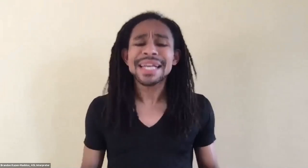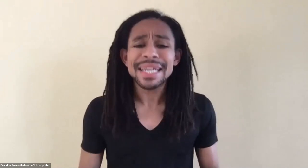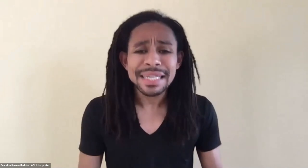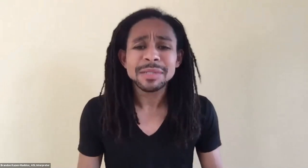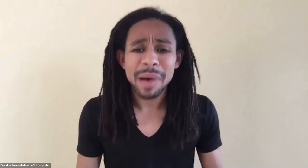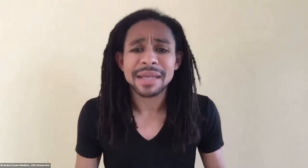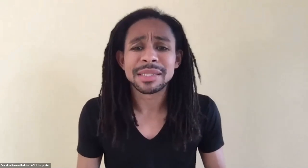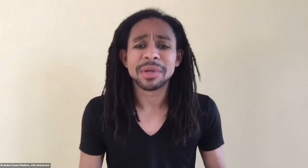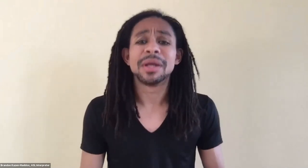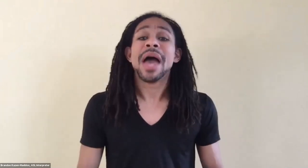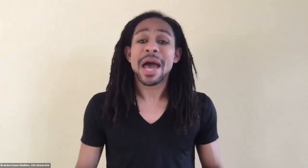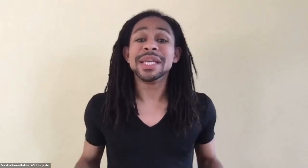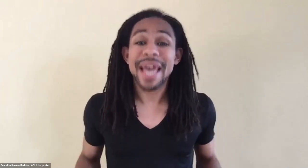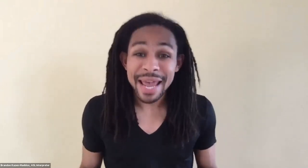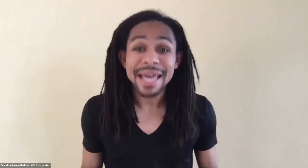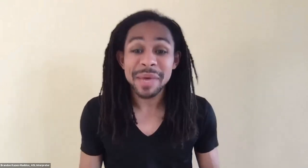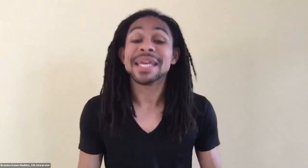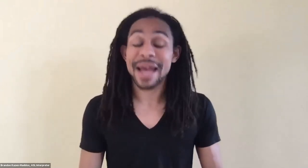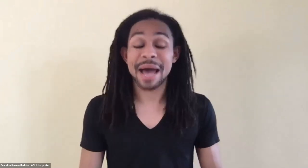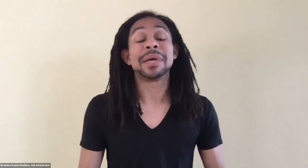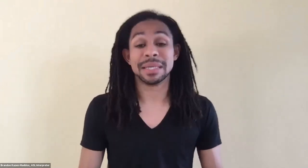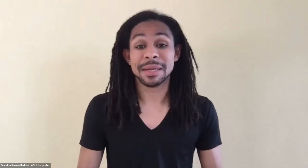And it is possible, and we can make it happen.